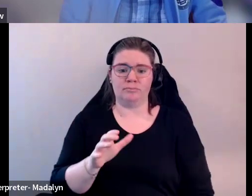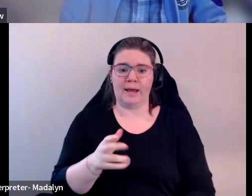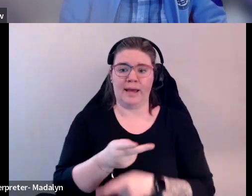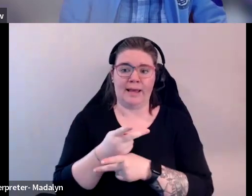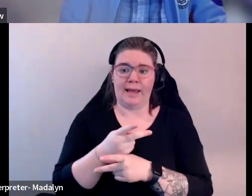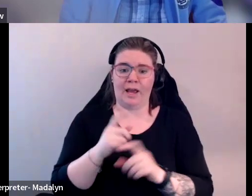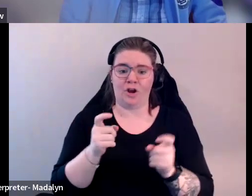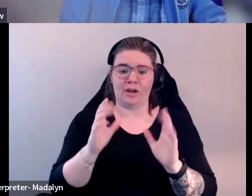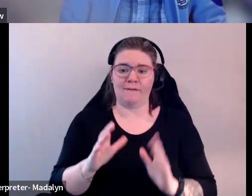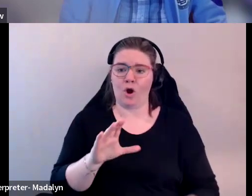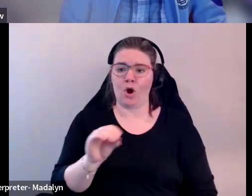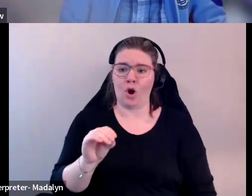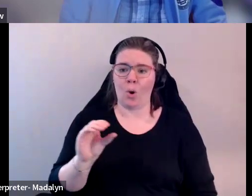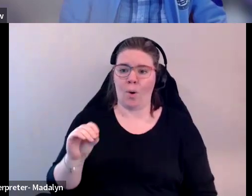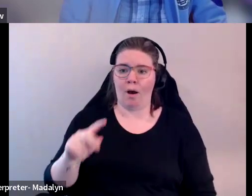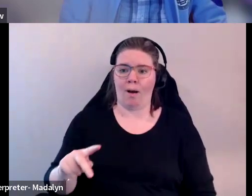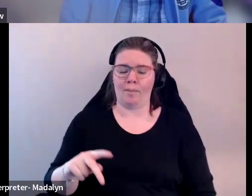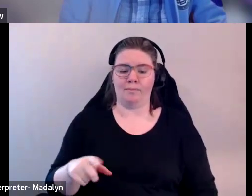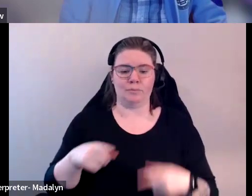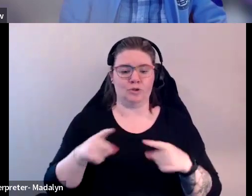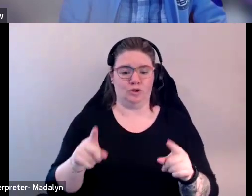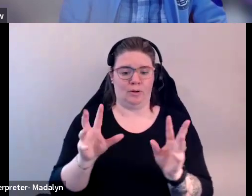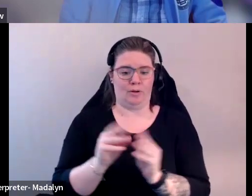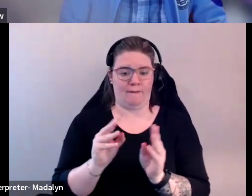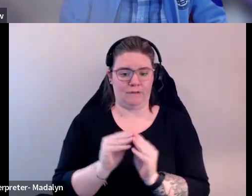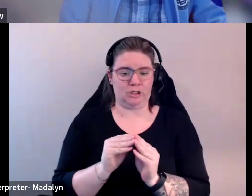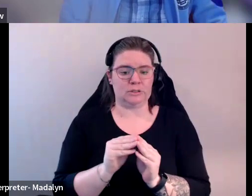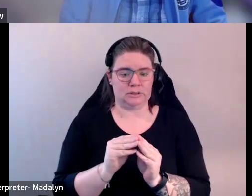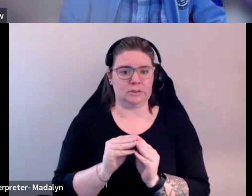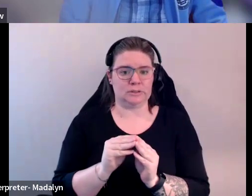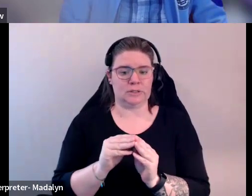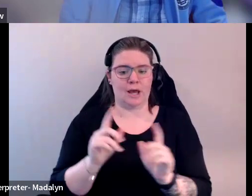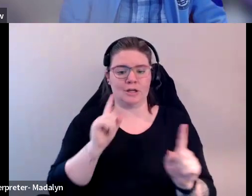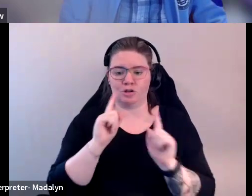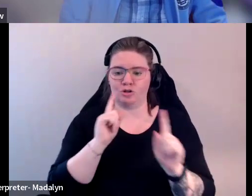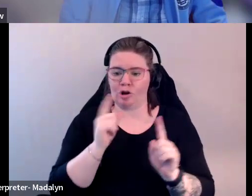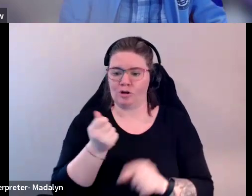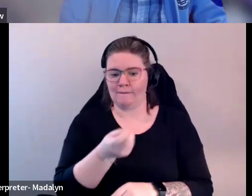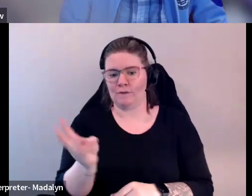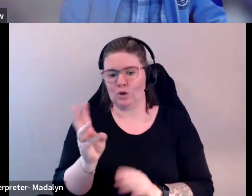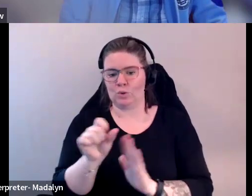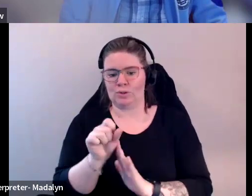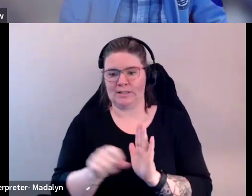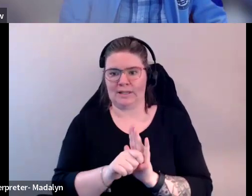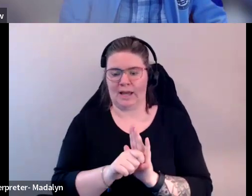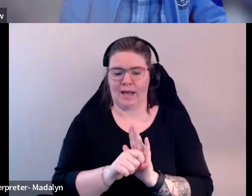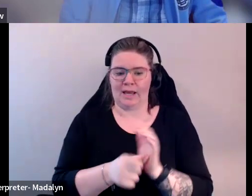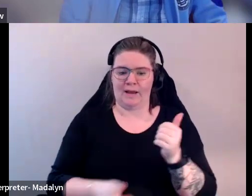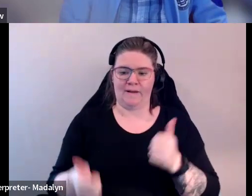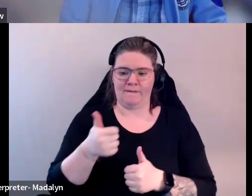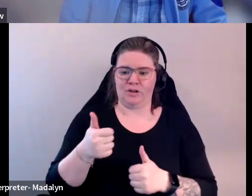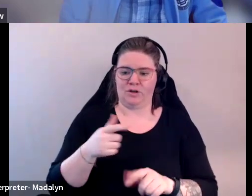Don Posh: So at the conference I did get to talk to some state officials from the Dhs and so forth.